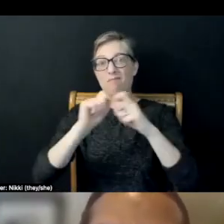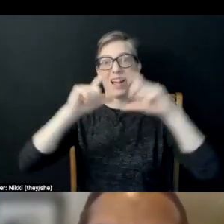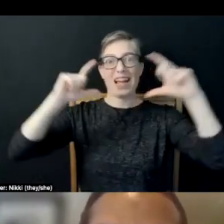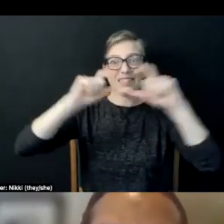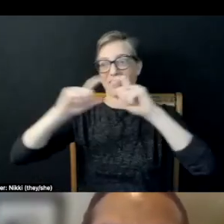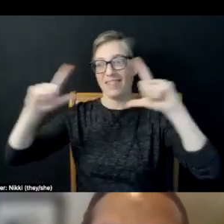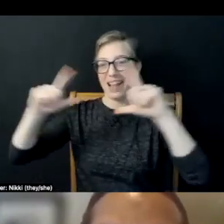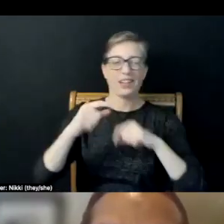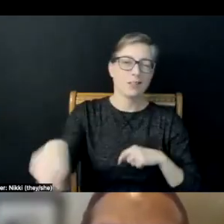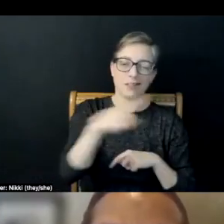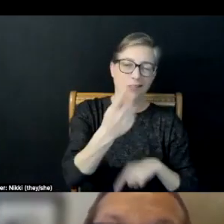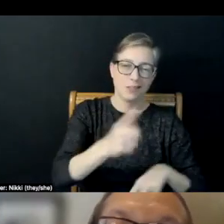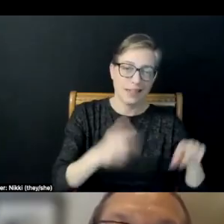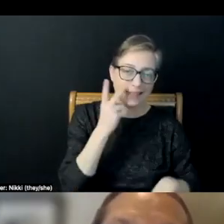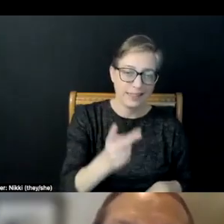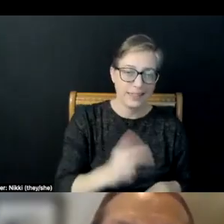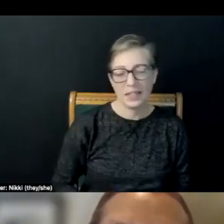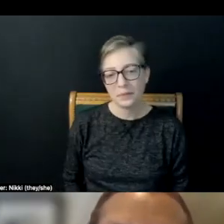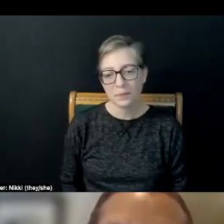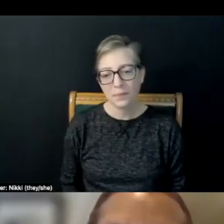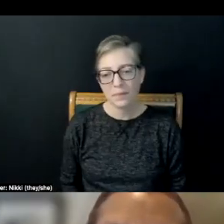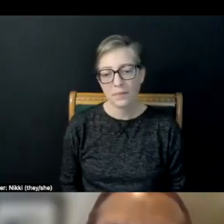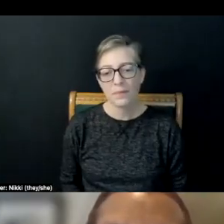that often makes it difficult for individuals